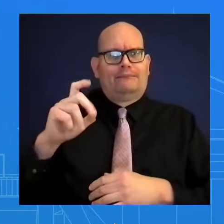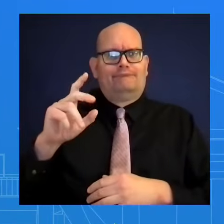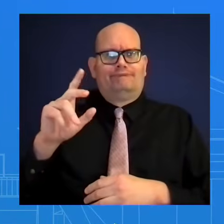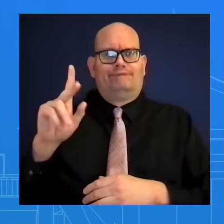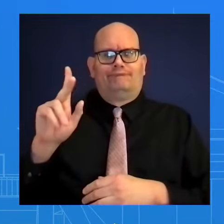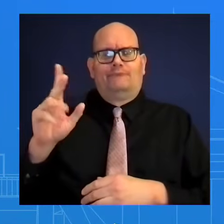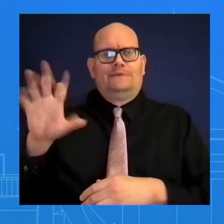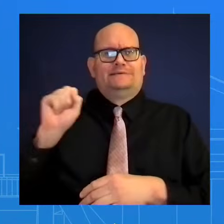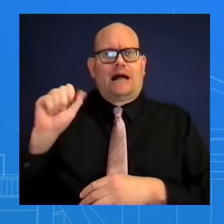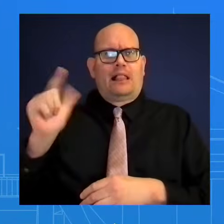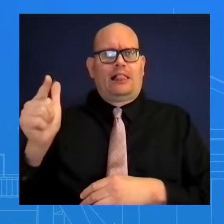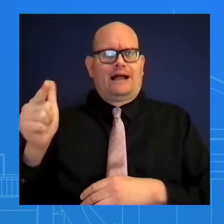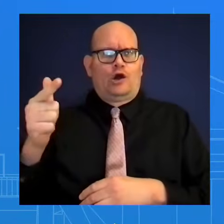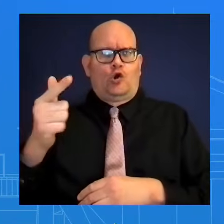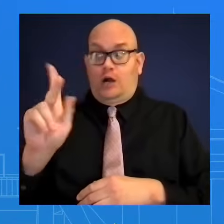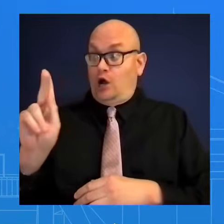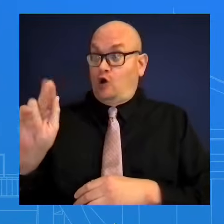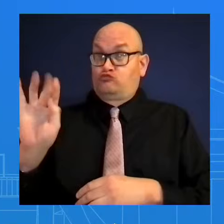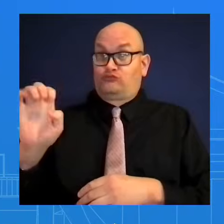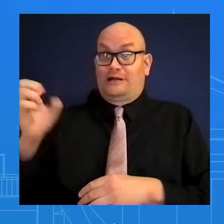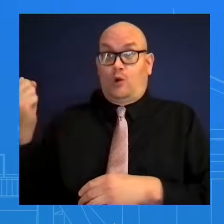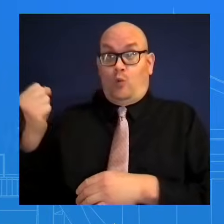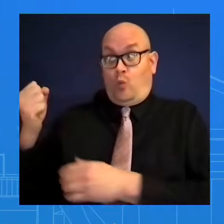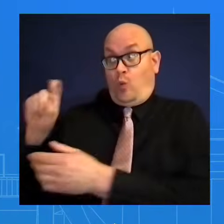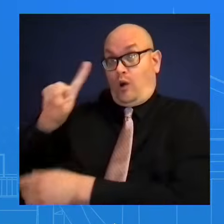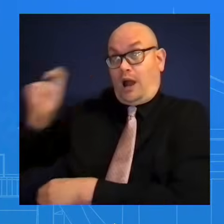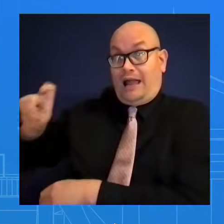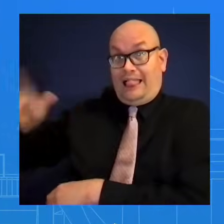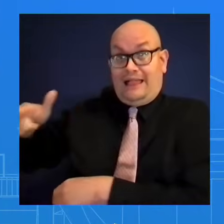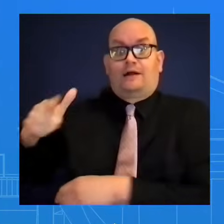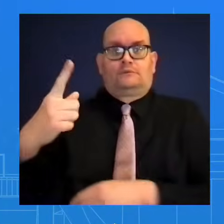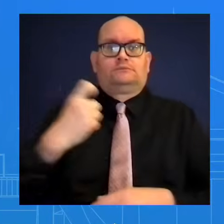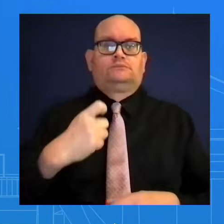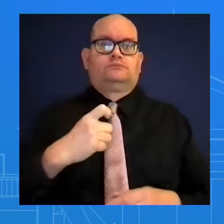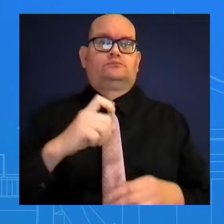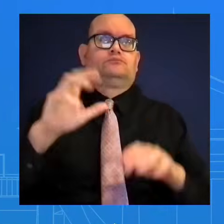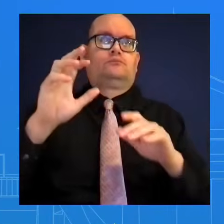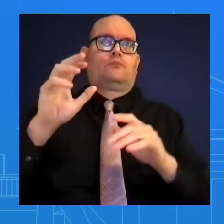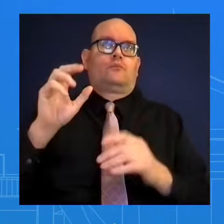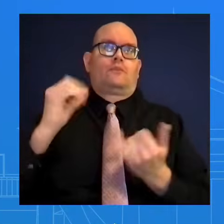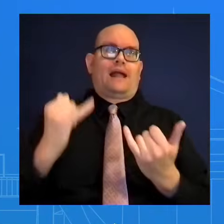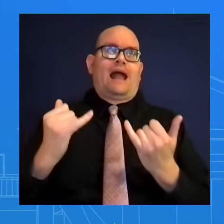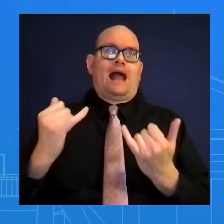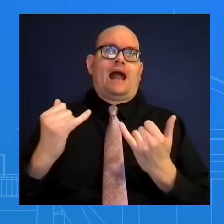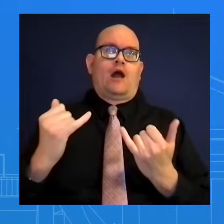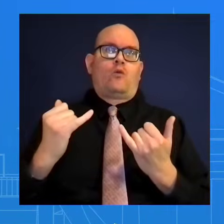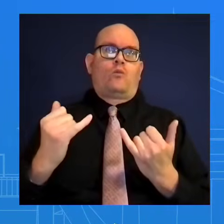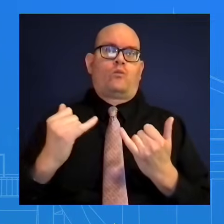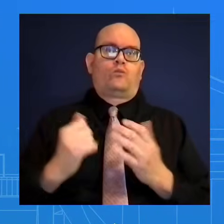I'll ask you the press freedom, Karine. And, John, I'll ask you the international polling question. There have been many developments in the House